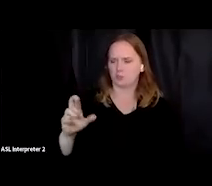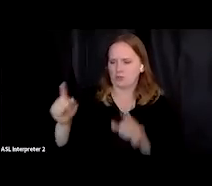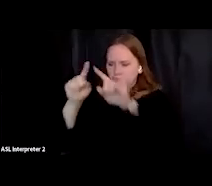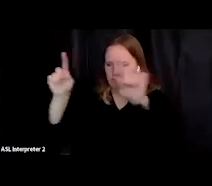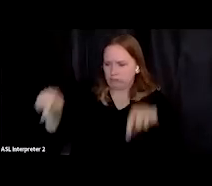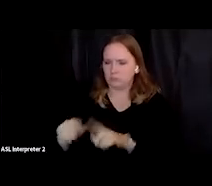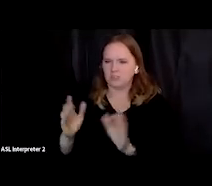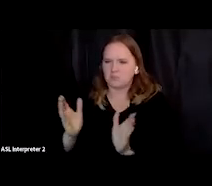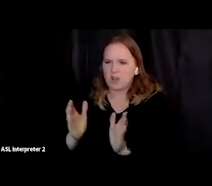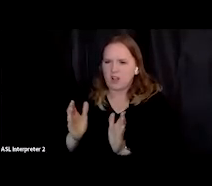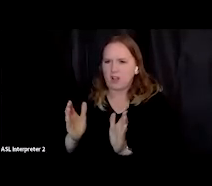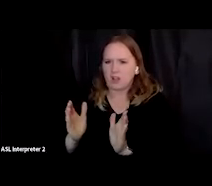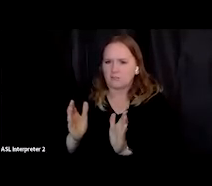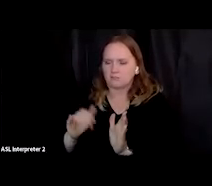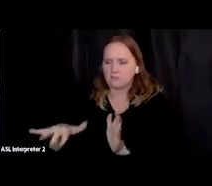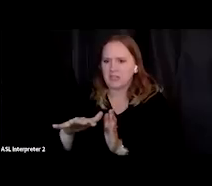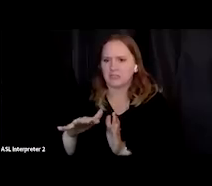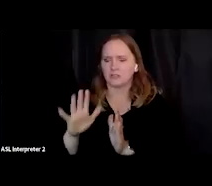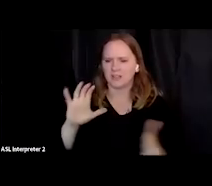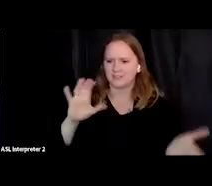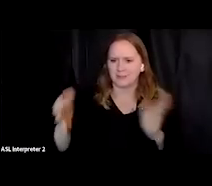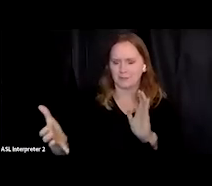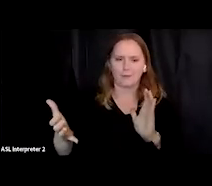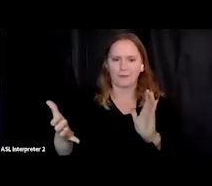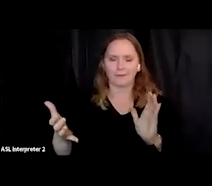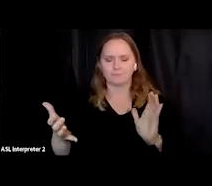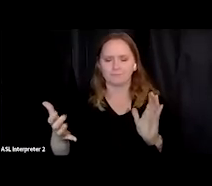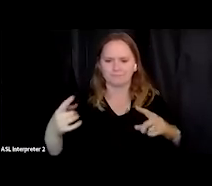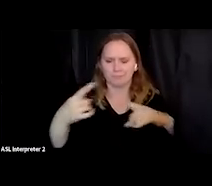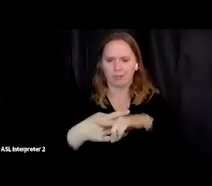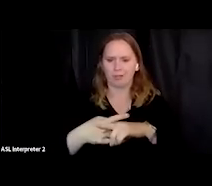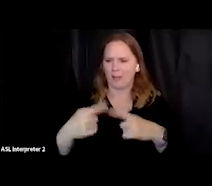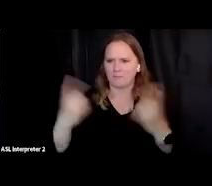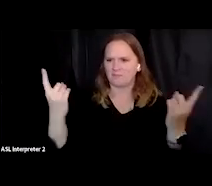And so that's really comparing apples to oranges, right? You what we wanna maybe look at is whether